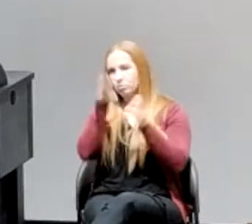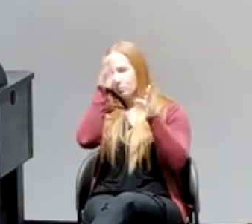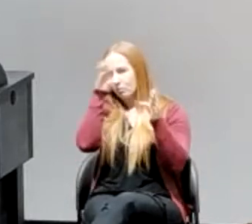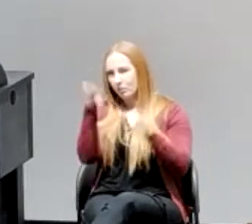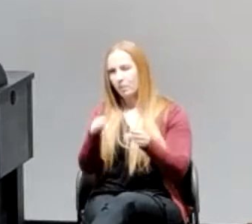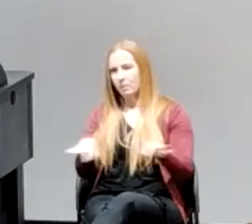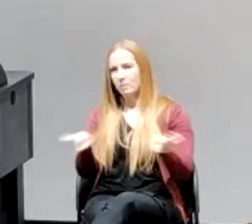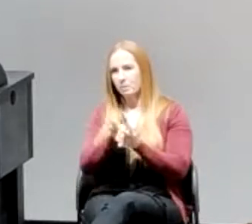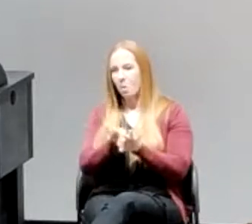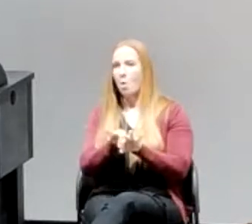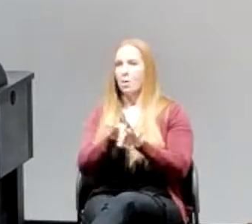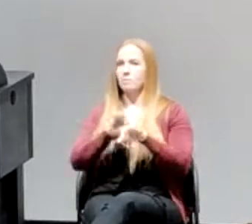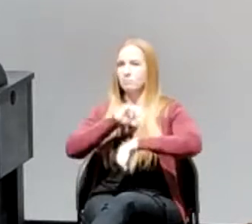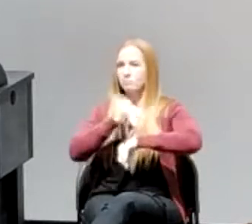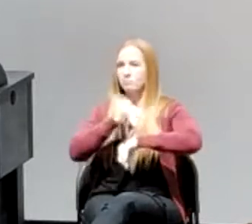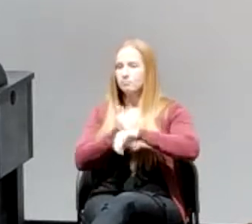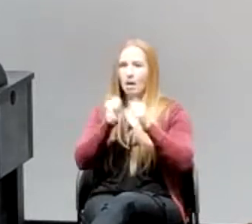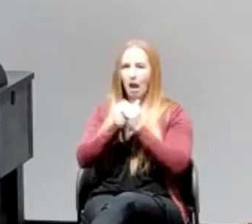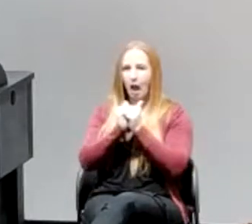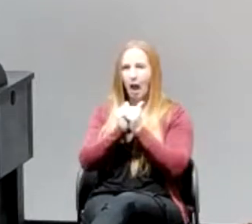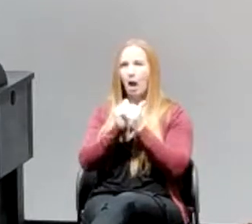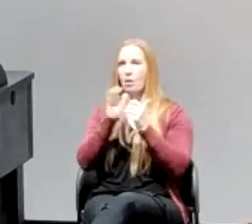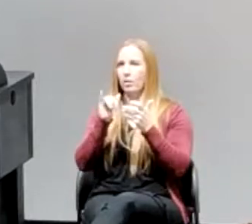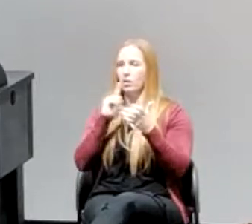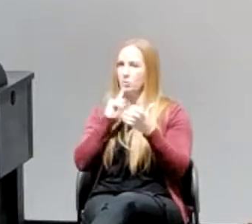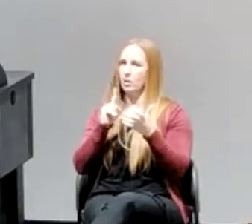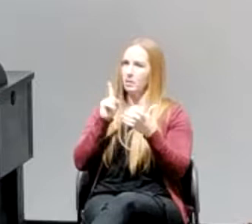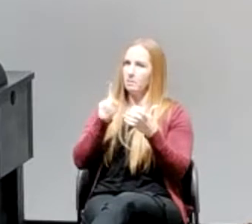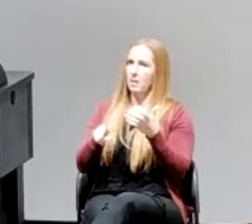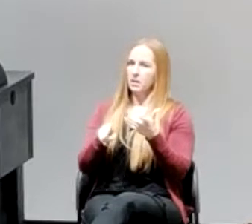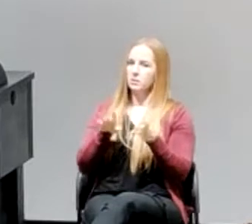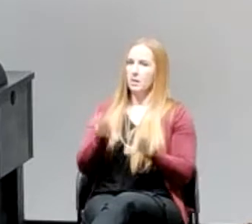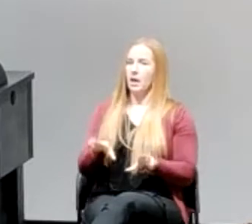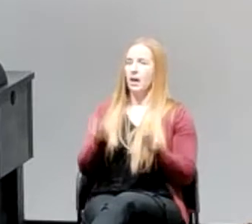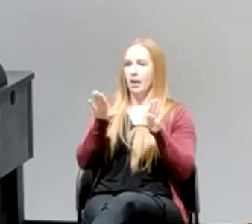You get one shot. One shot to do this year and that's it.